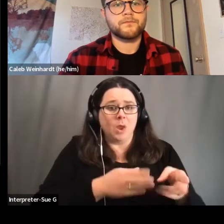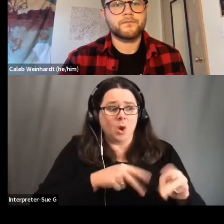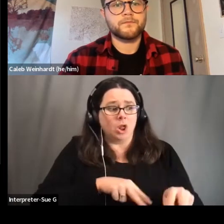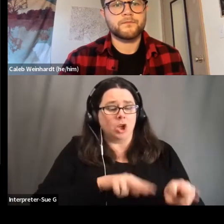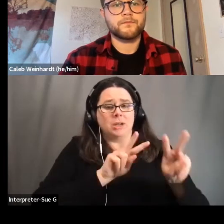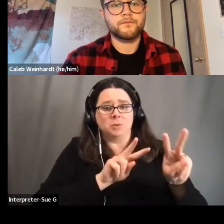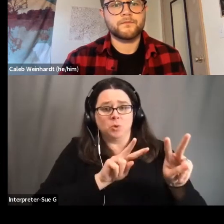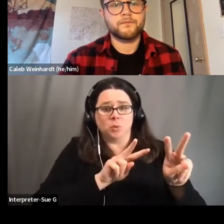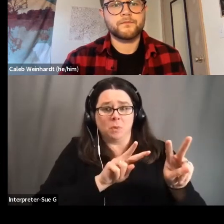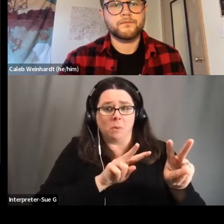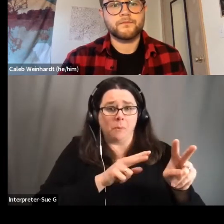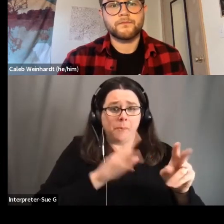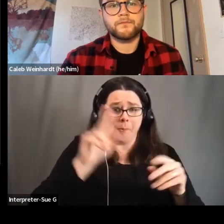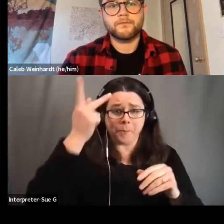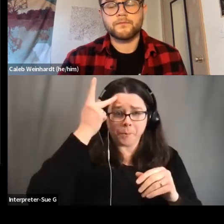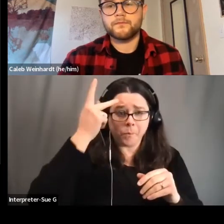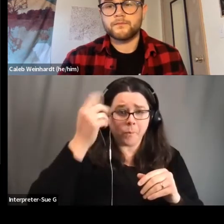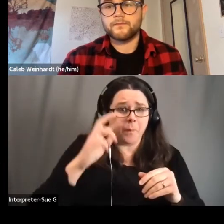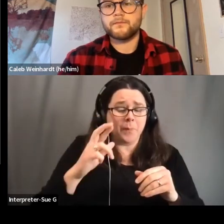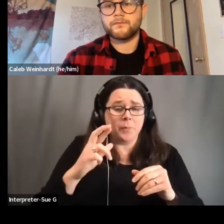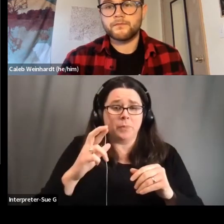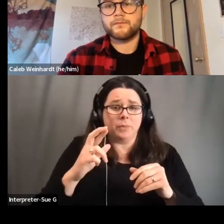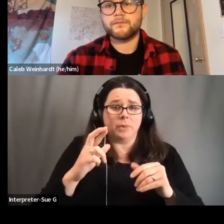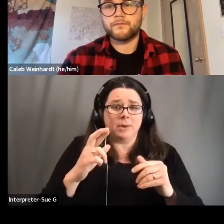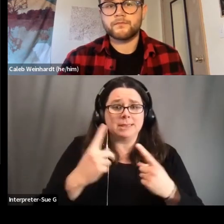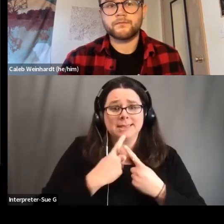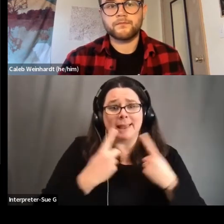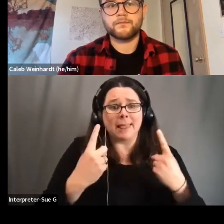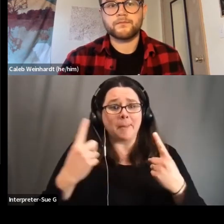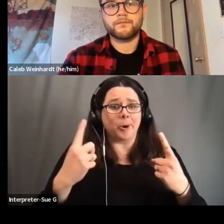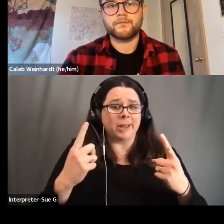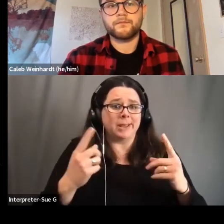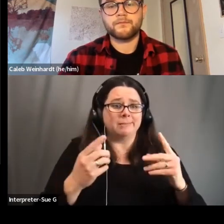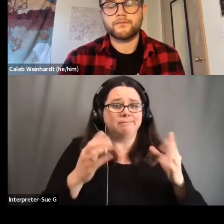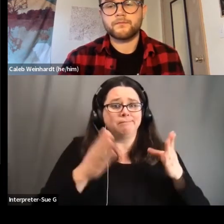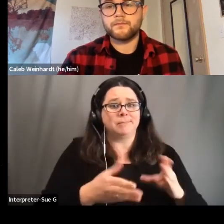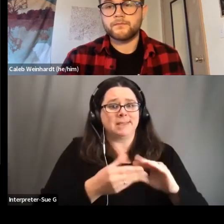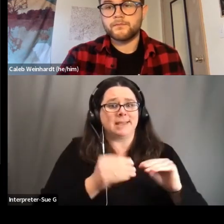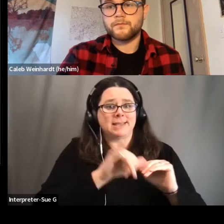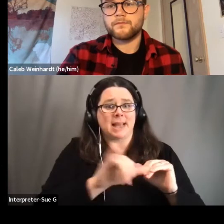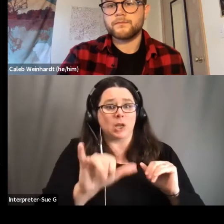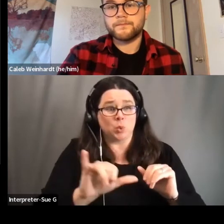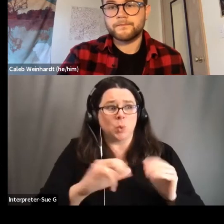"either political or celebrity is saying these things. "That means that I can say them as well."